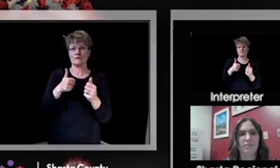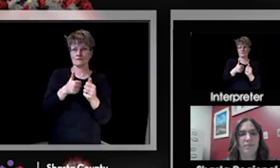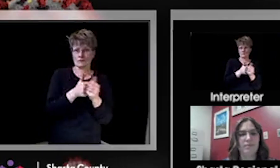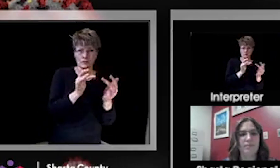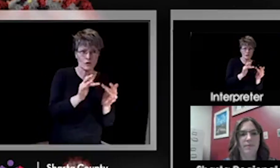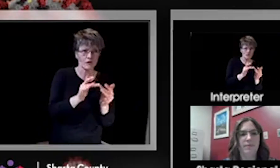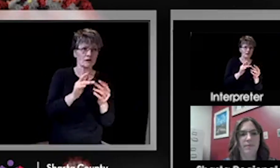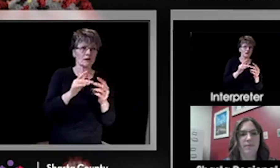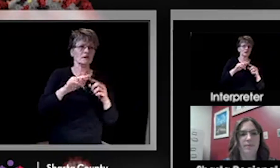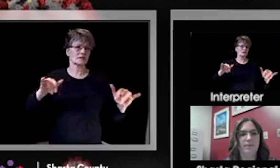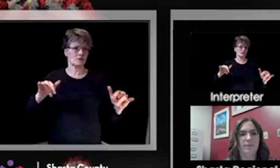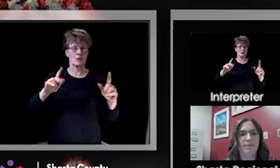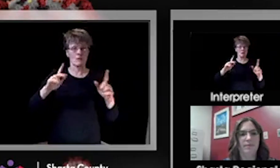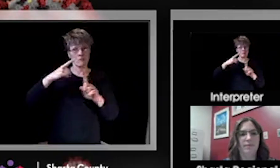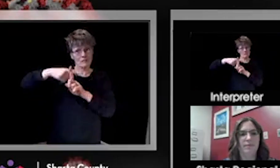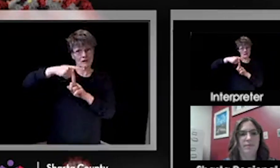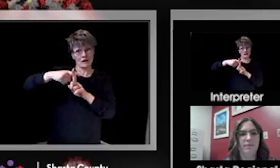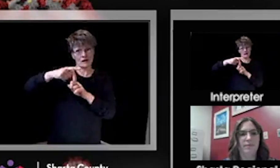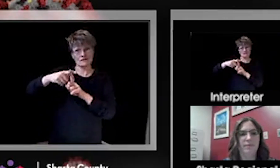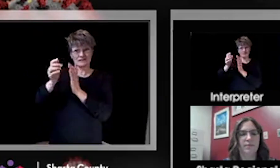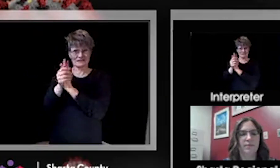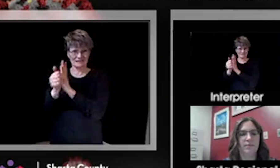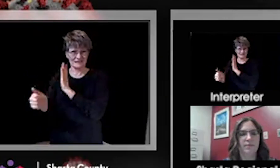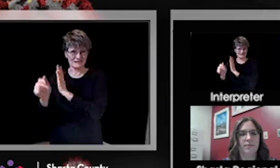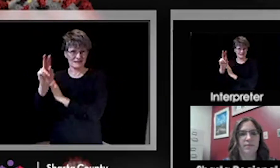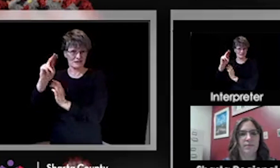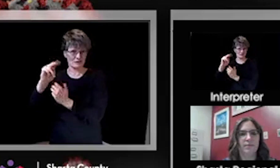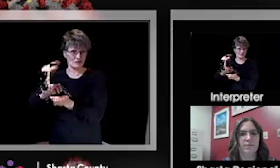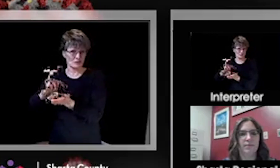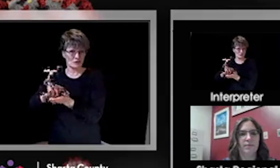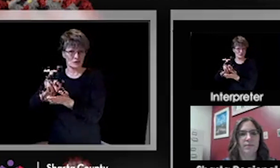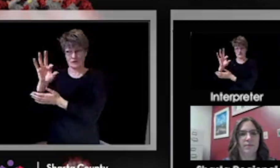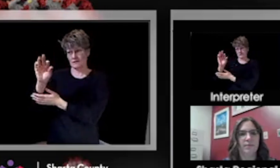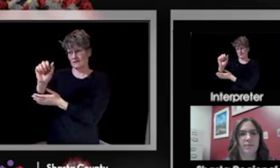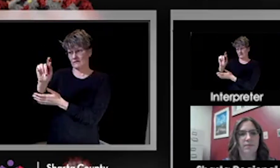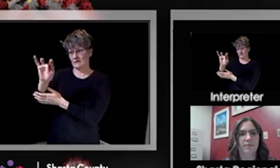and other congregate settings, they’re going to want to continue to limit visitation, making